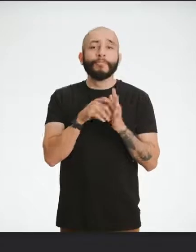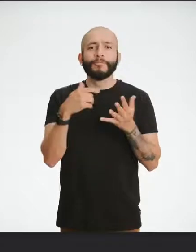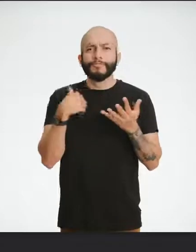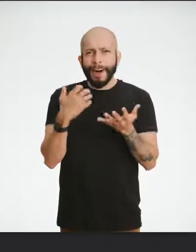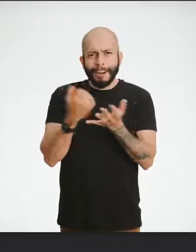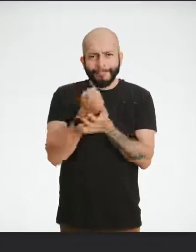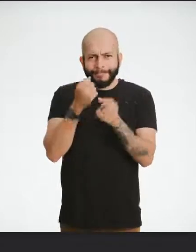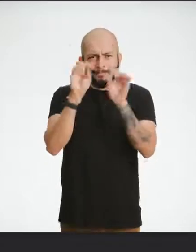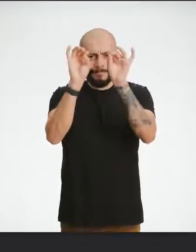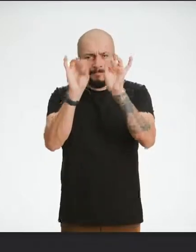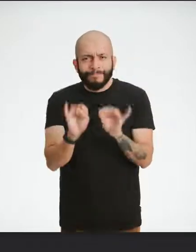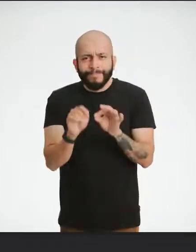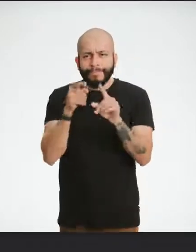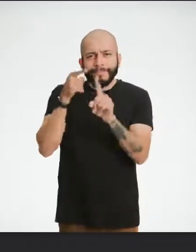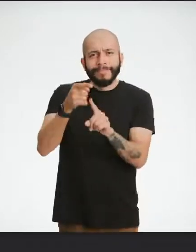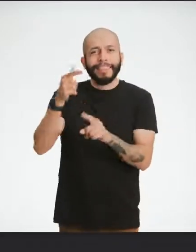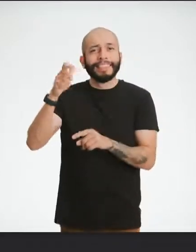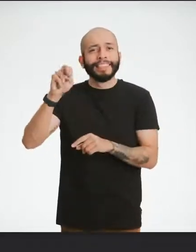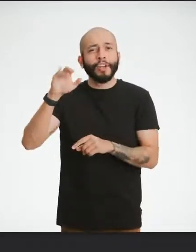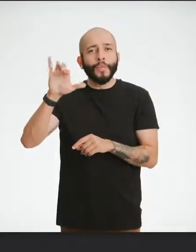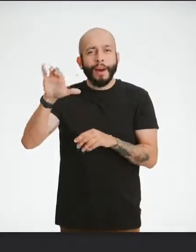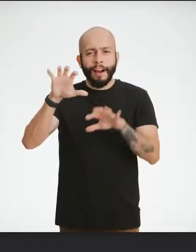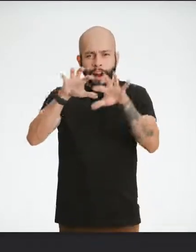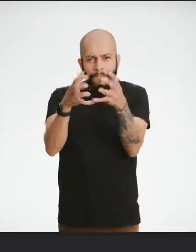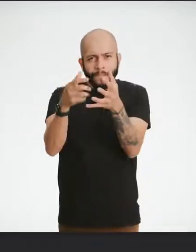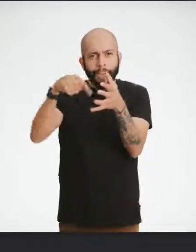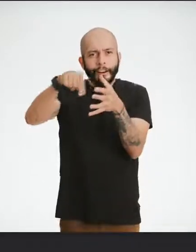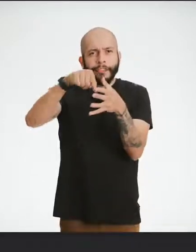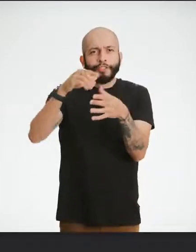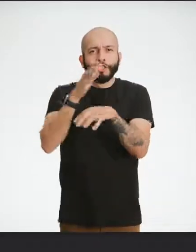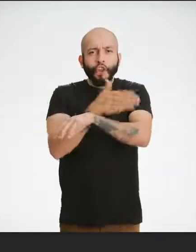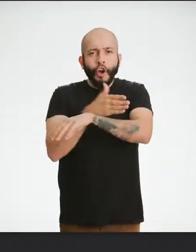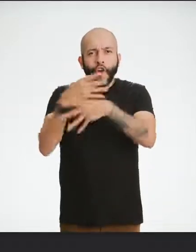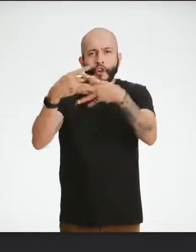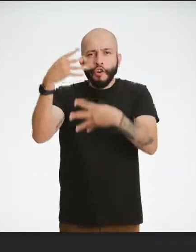For example, if you wanted to handle a generic collection of songs as a function parameter,